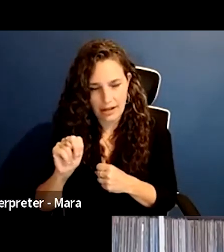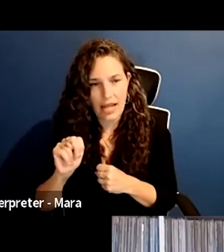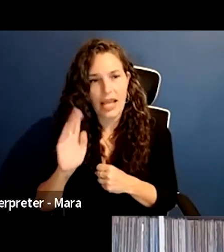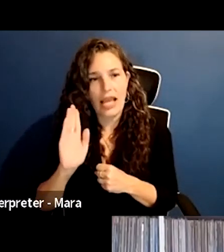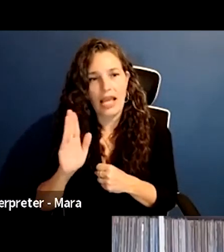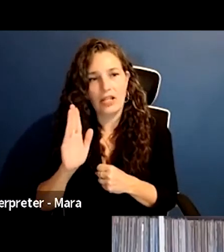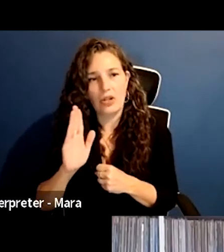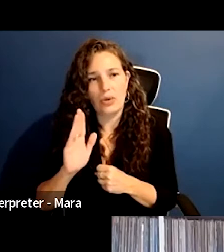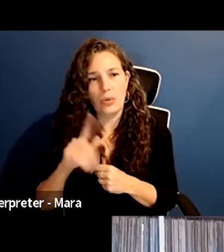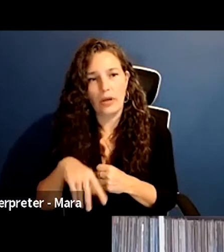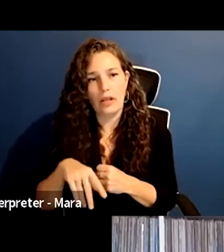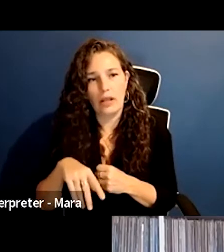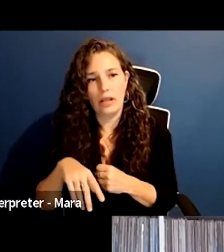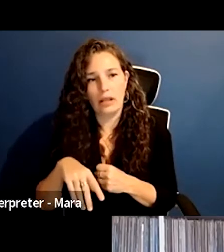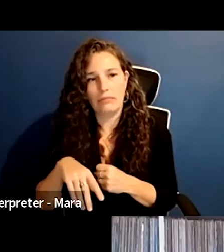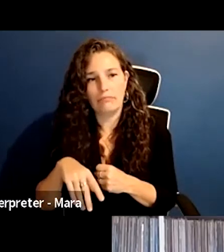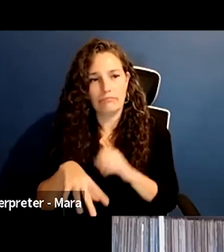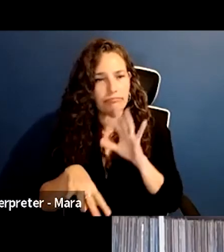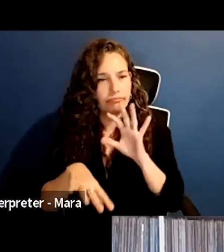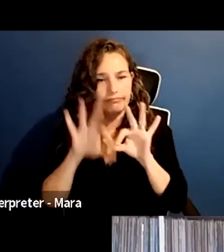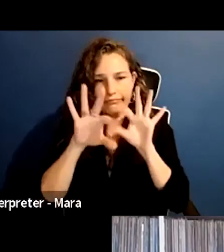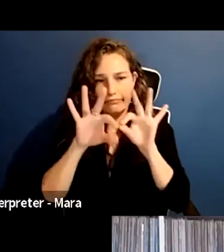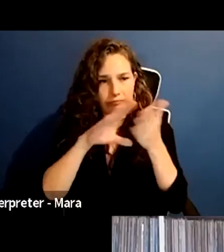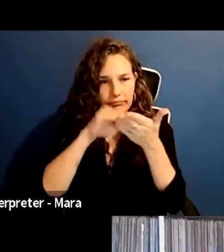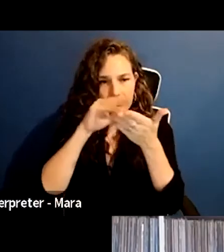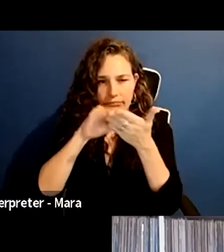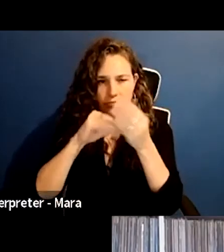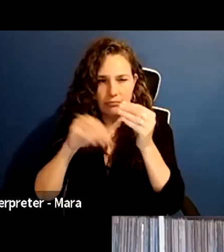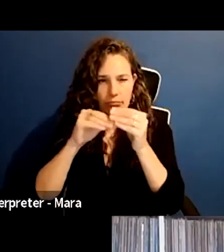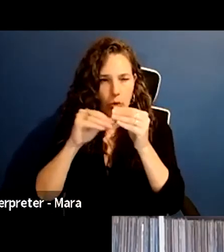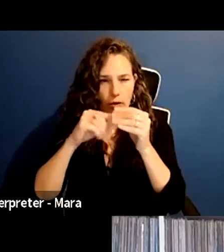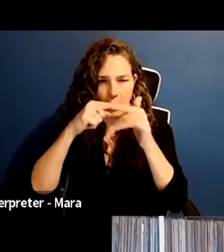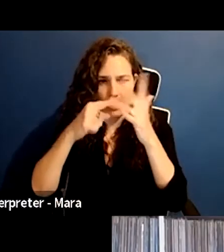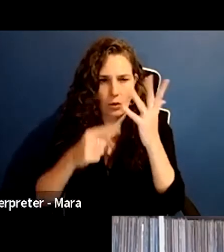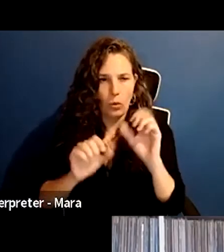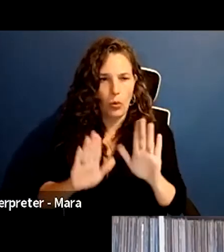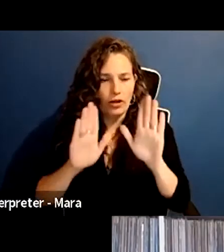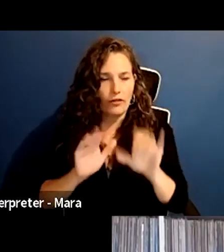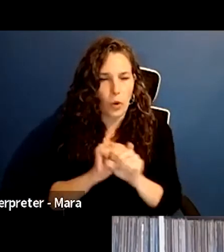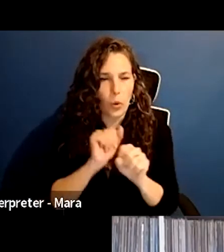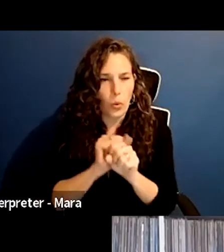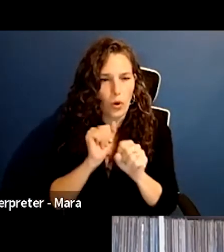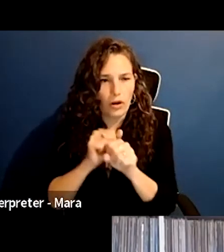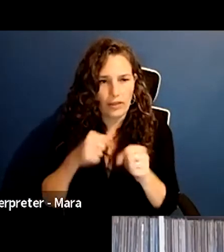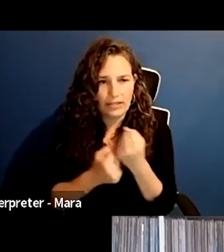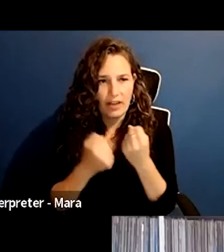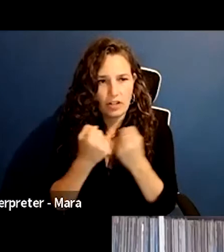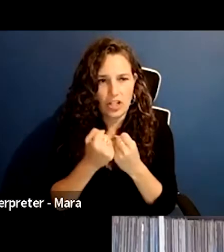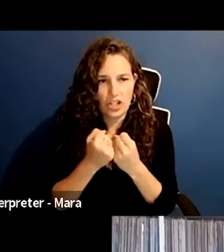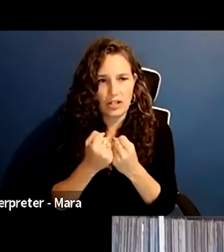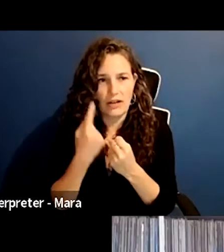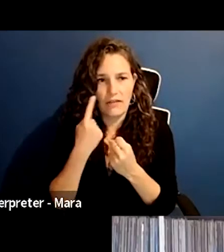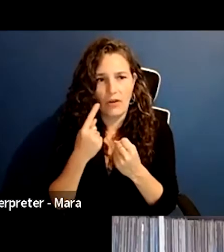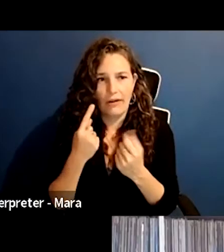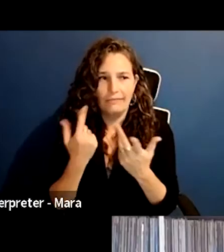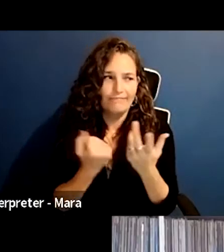They have been there for our members of all ages, in good times and bad for decades, and we truly value their partnership.